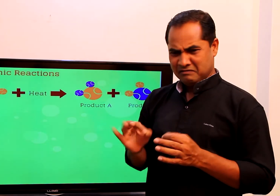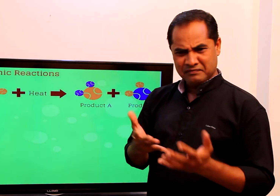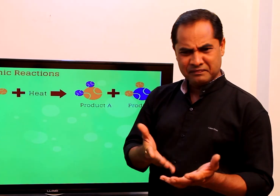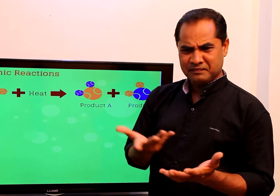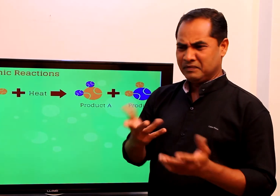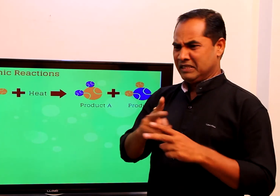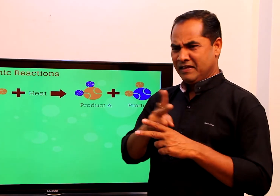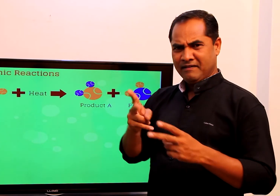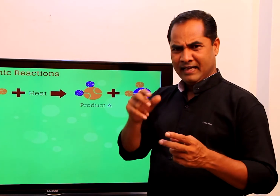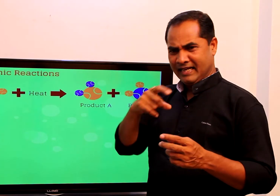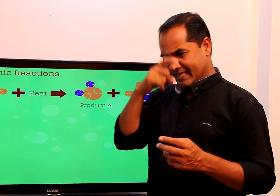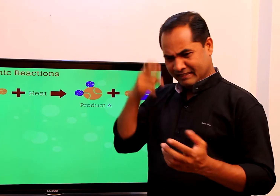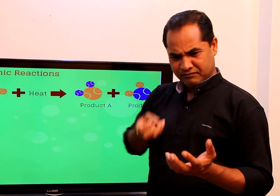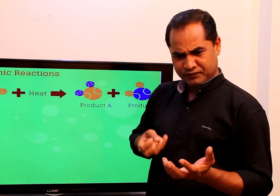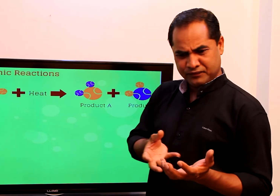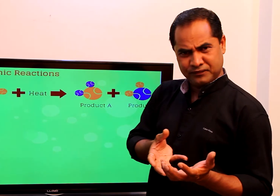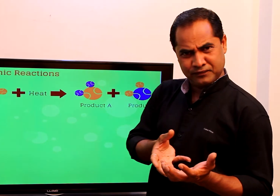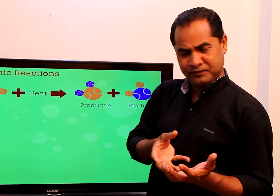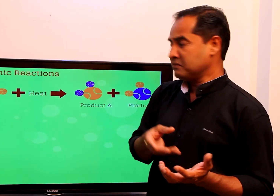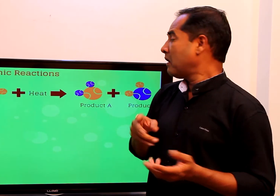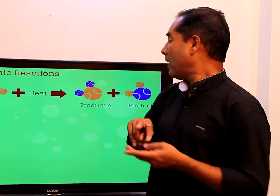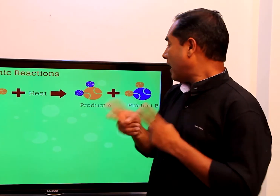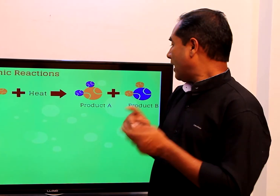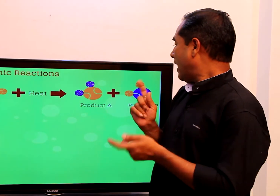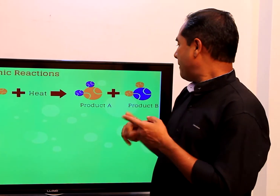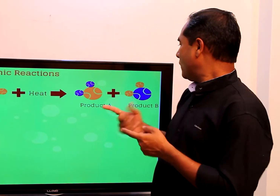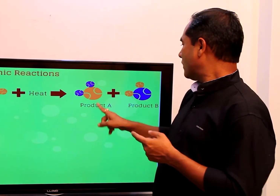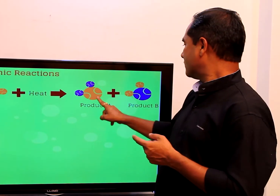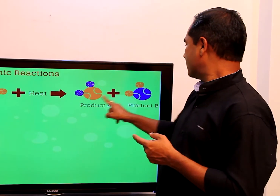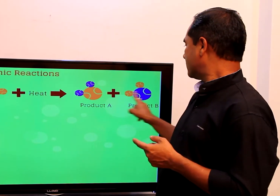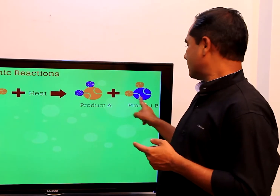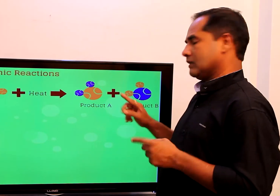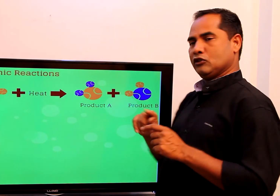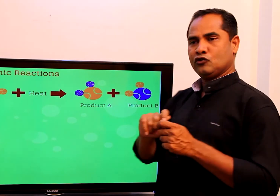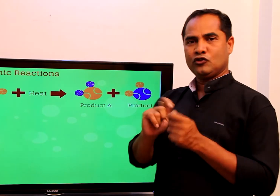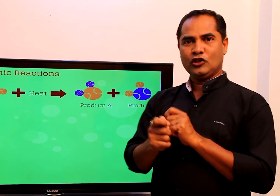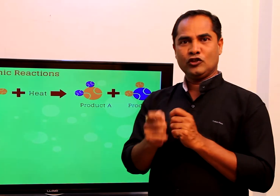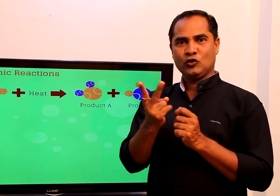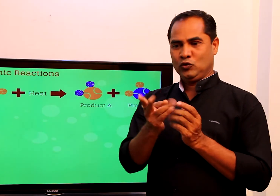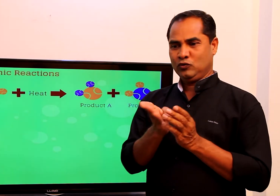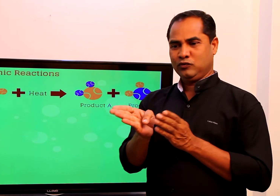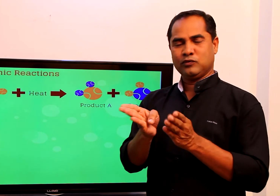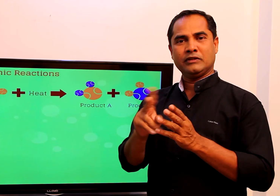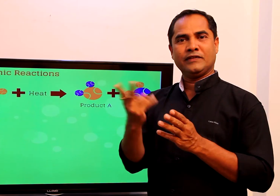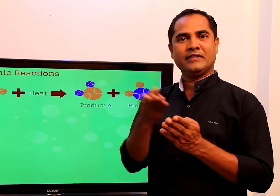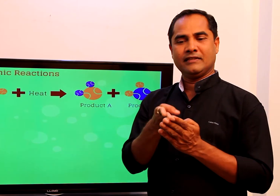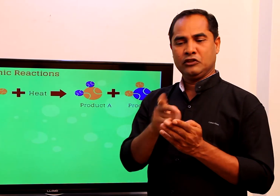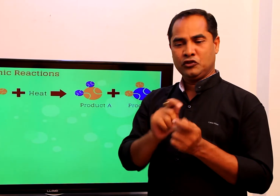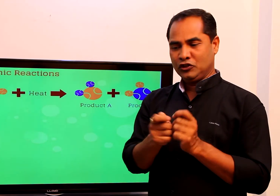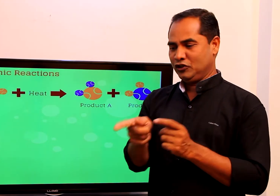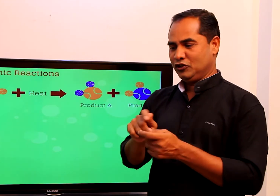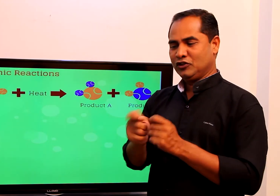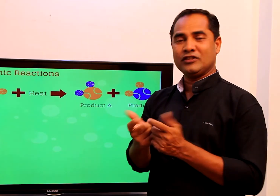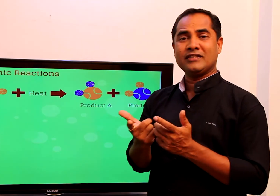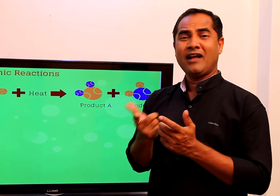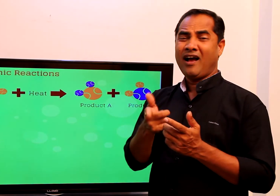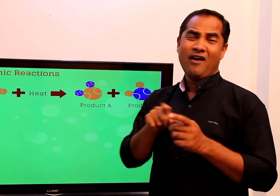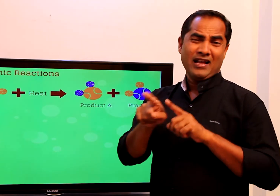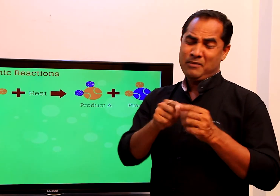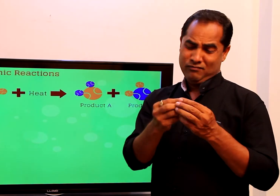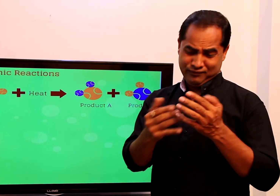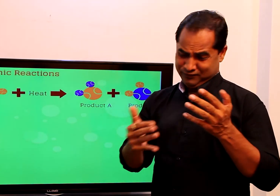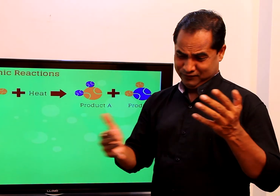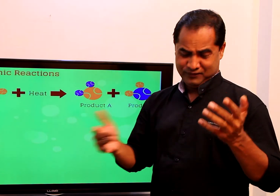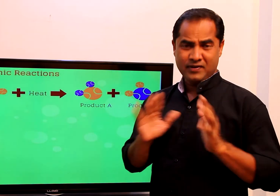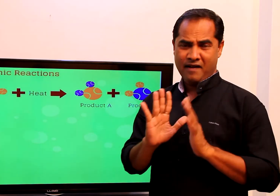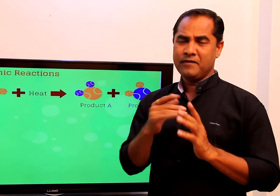it could be heat from coal or burning, it breaks down into two or more products.